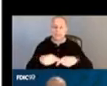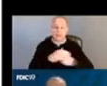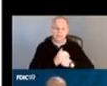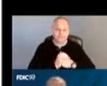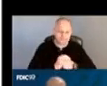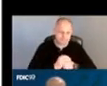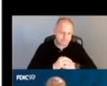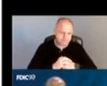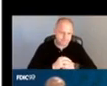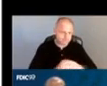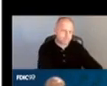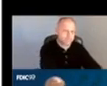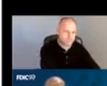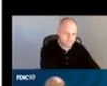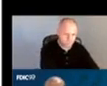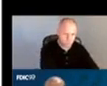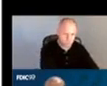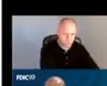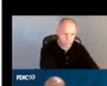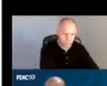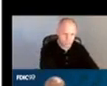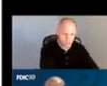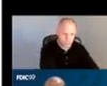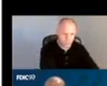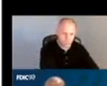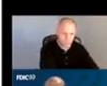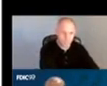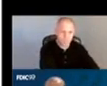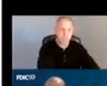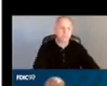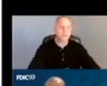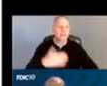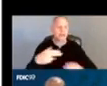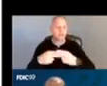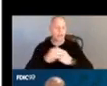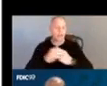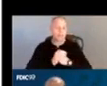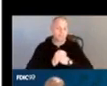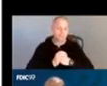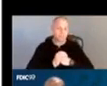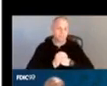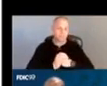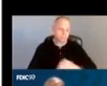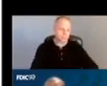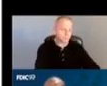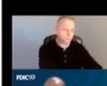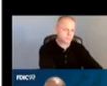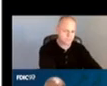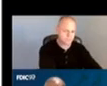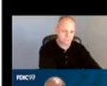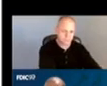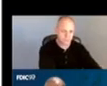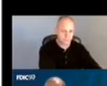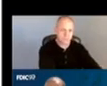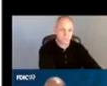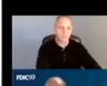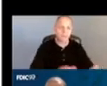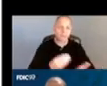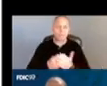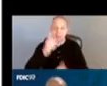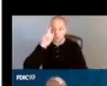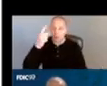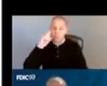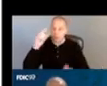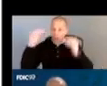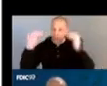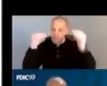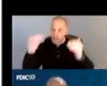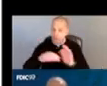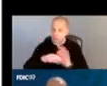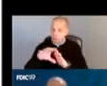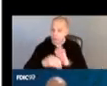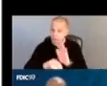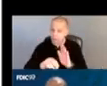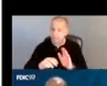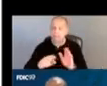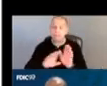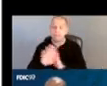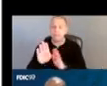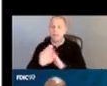Next slide please. The Money Smart for older adults was developed with the consumer financial